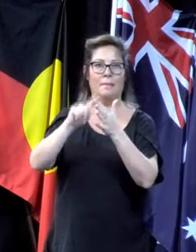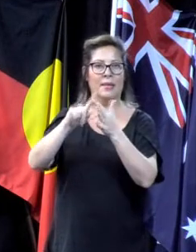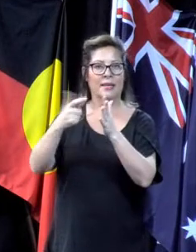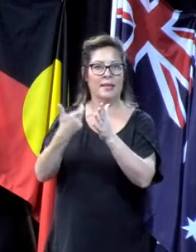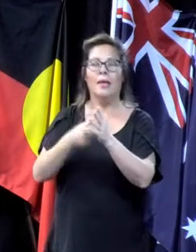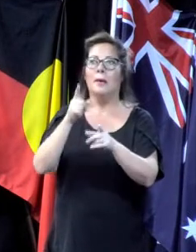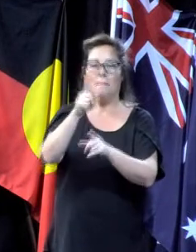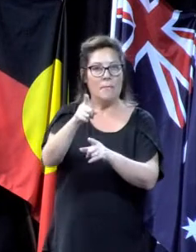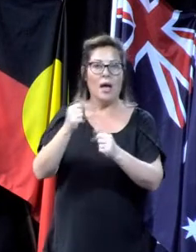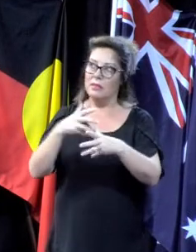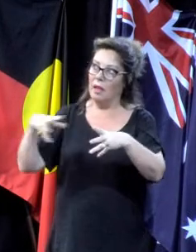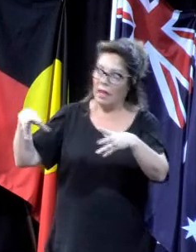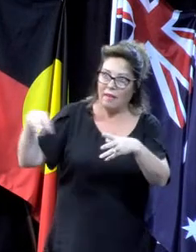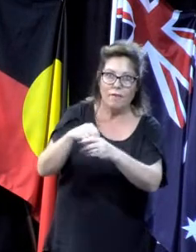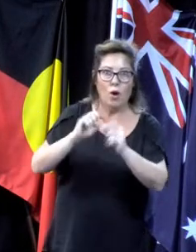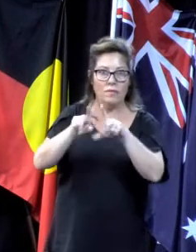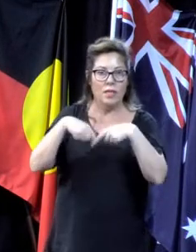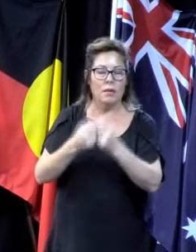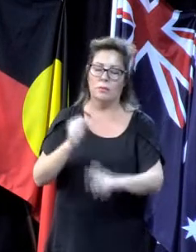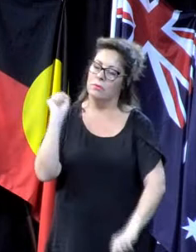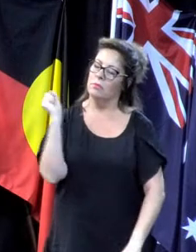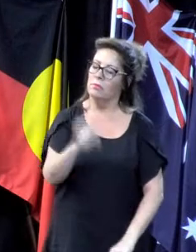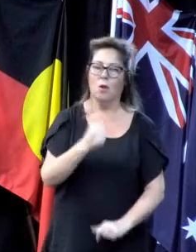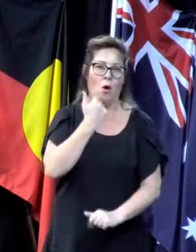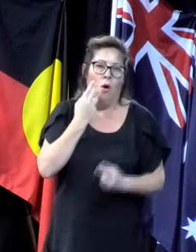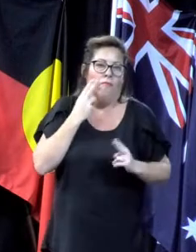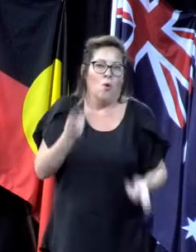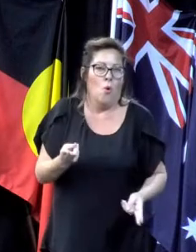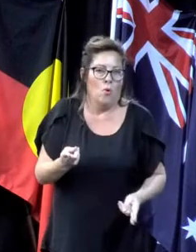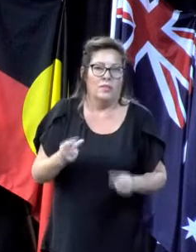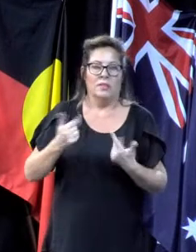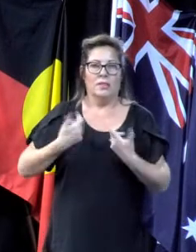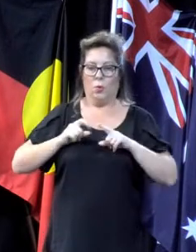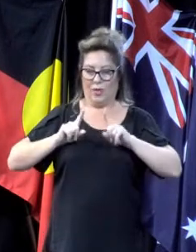in the rigor of curriculum and the delivery of their lessons. So, it ultimately started with the end goal in mind that